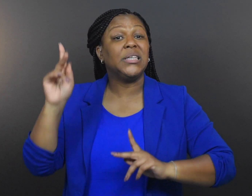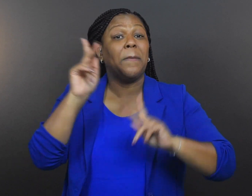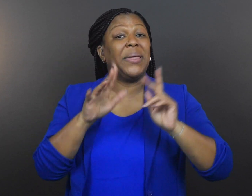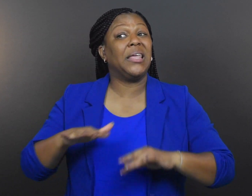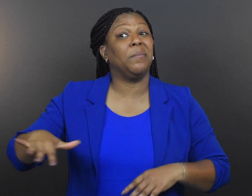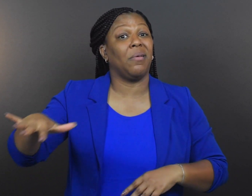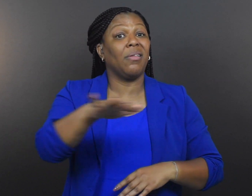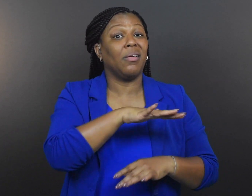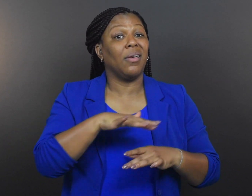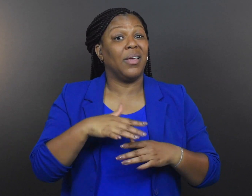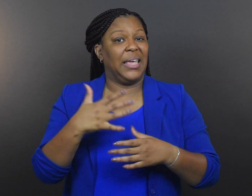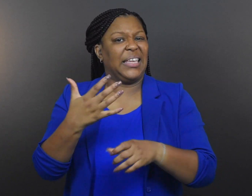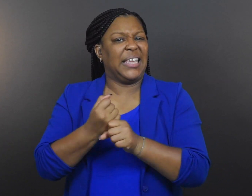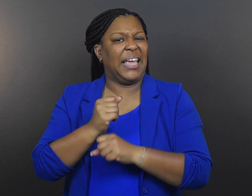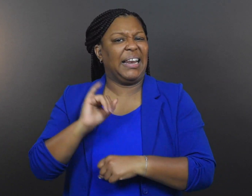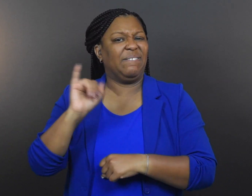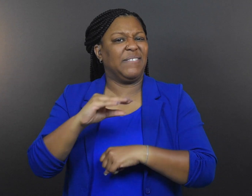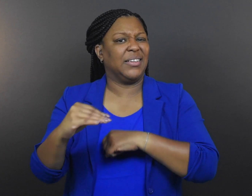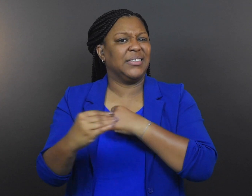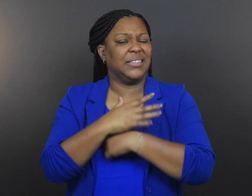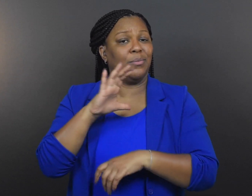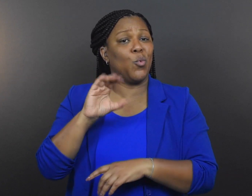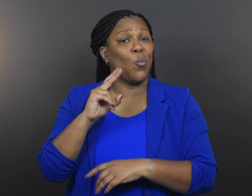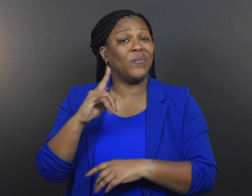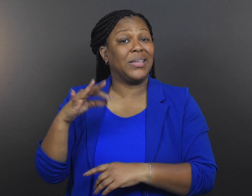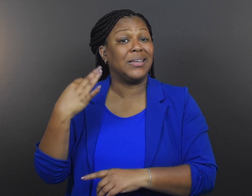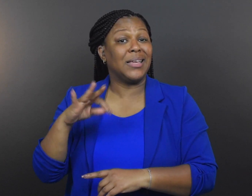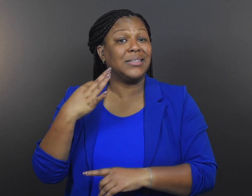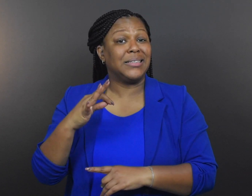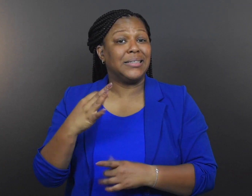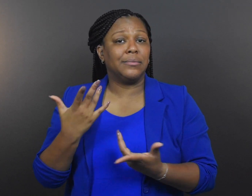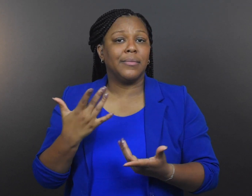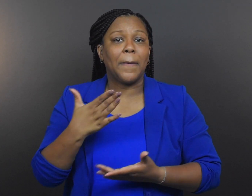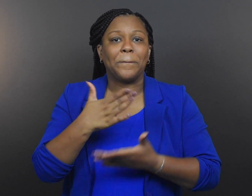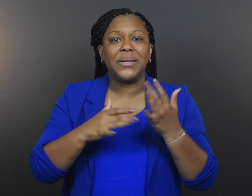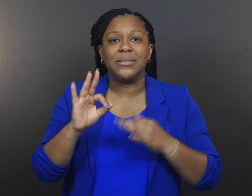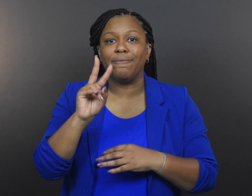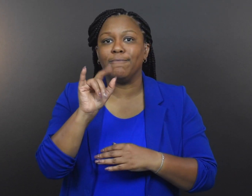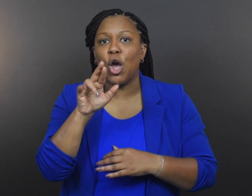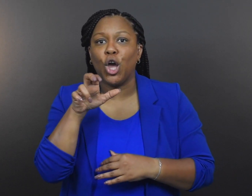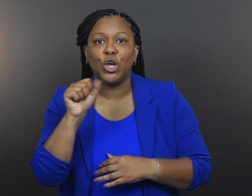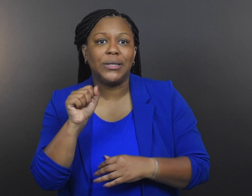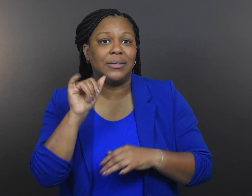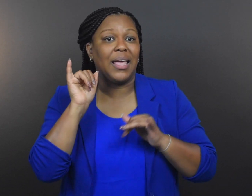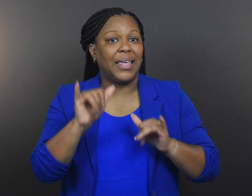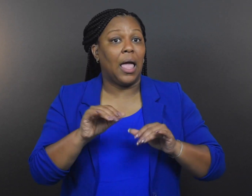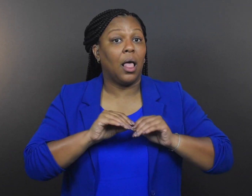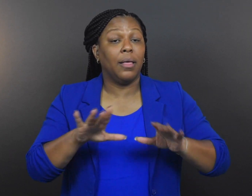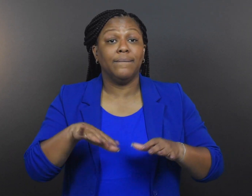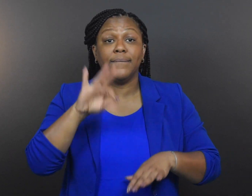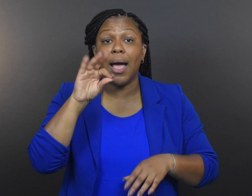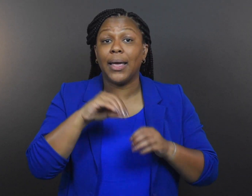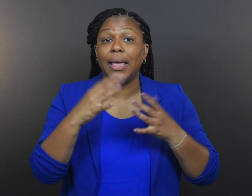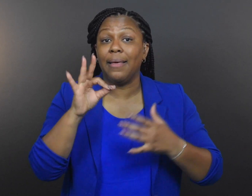When people get infected with COVID-19, pieces of the virus can be found in feces.